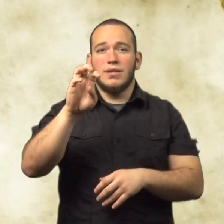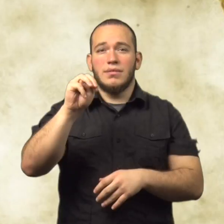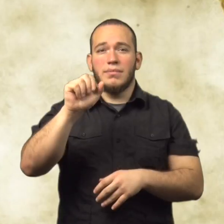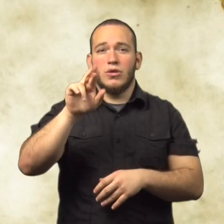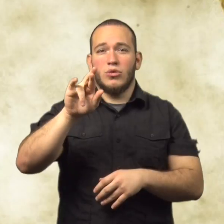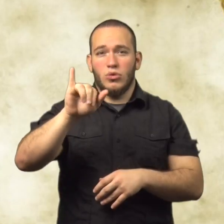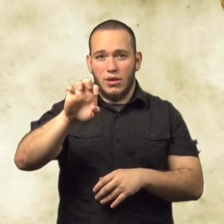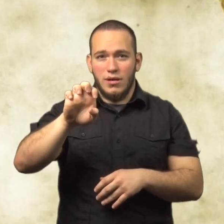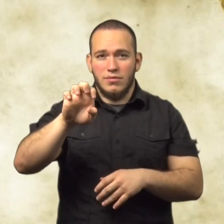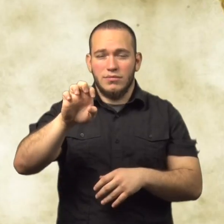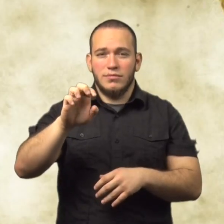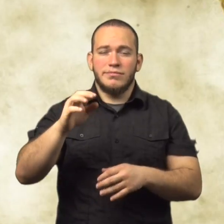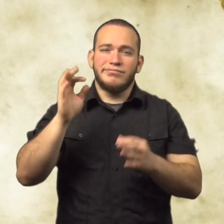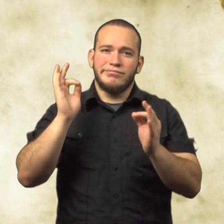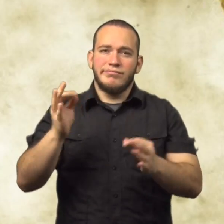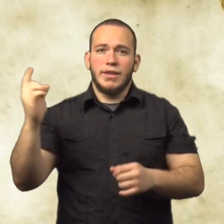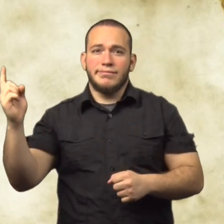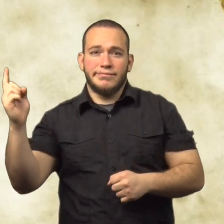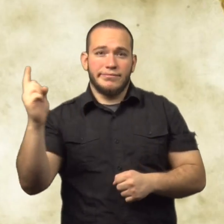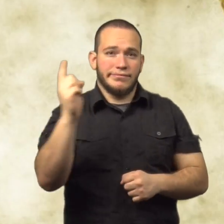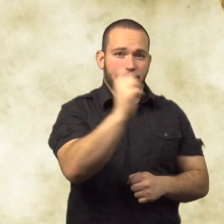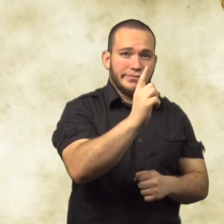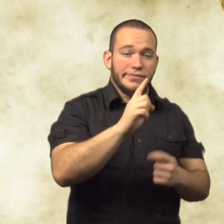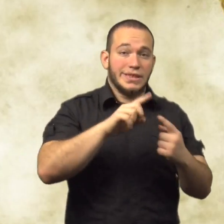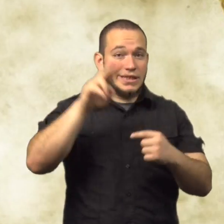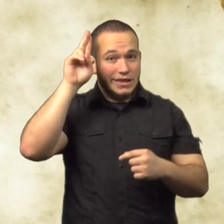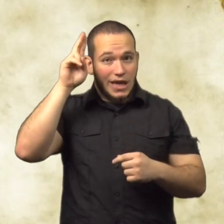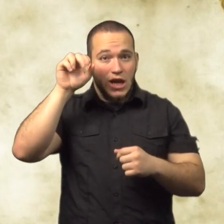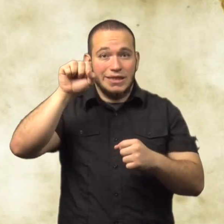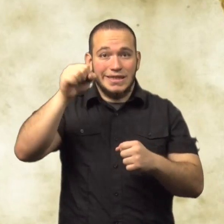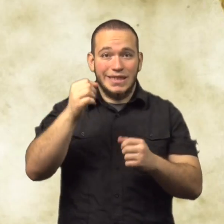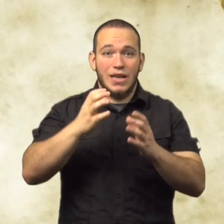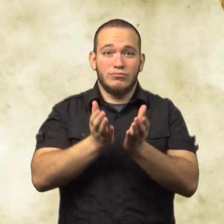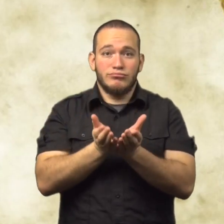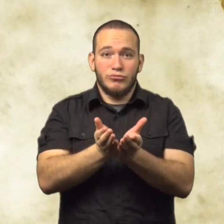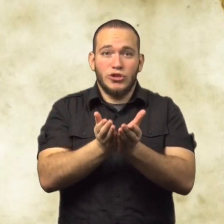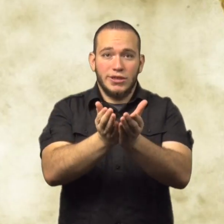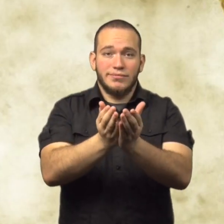Annemarie decided to go to the Uncle's boat.